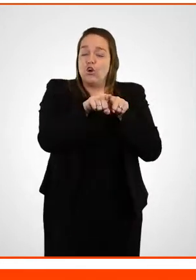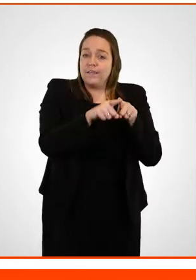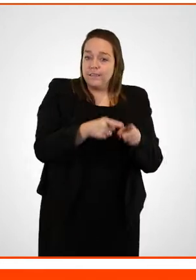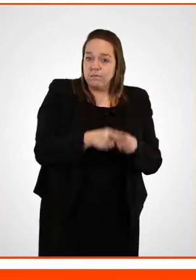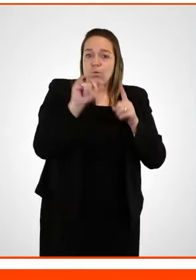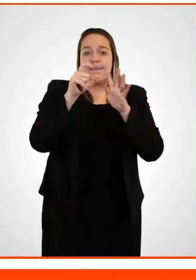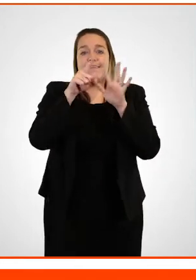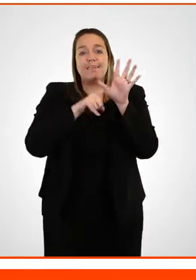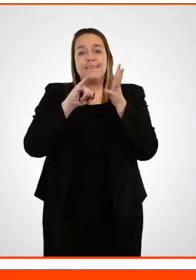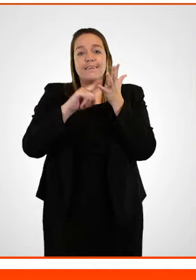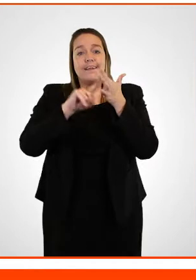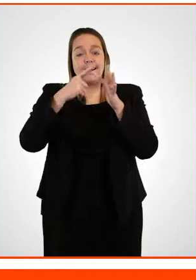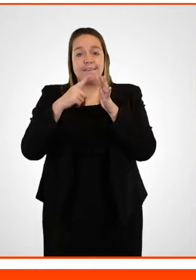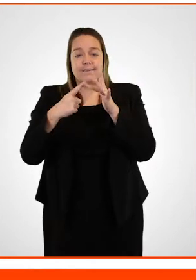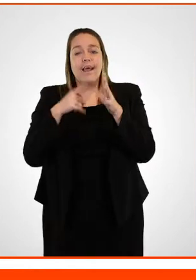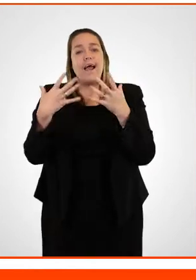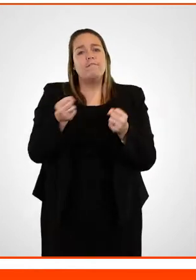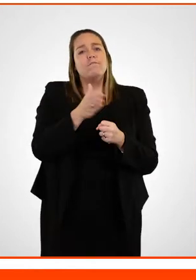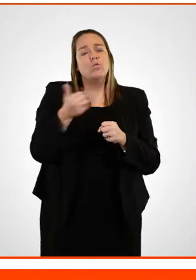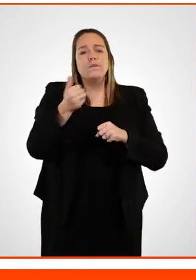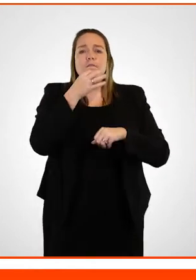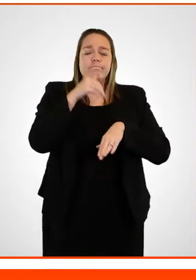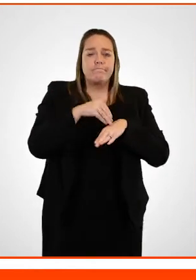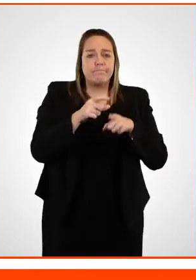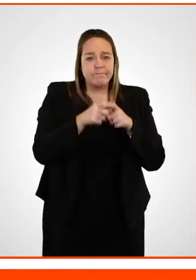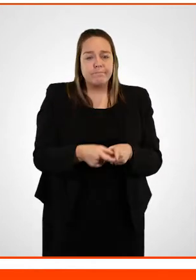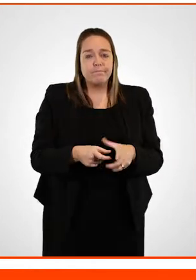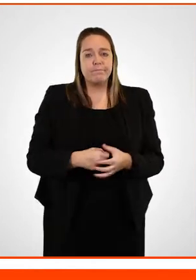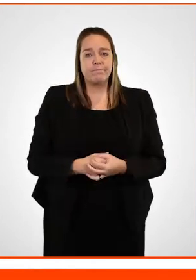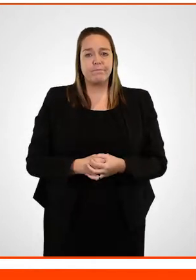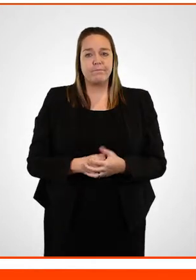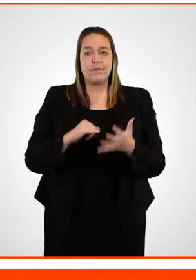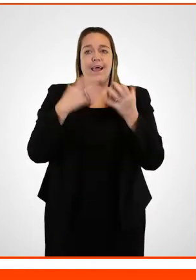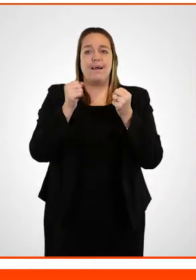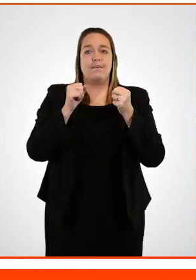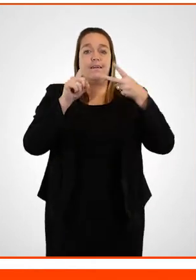or dyslexia have fluency problems and so there's LD online